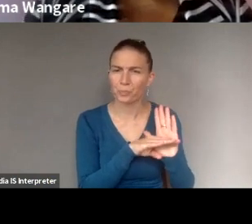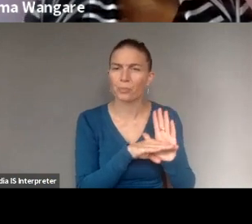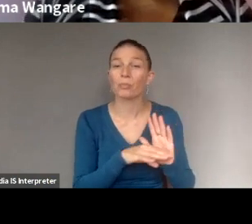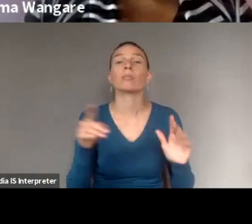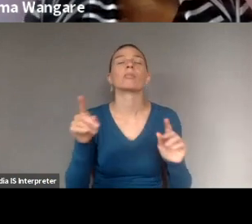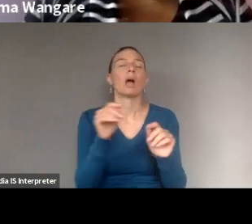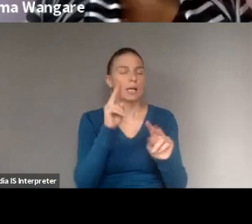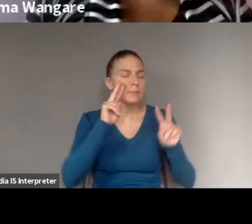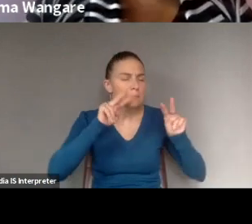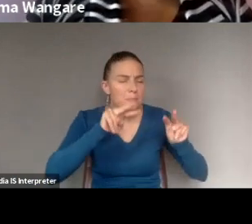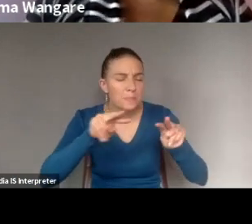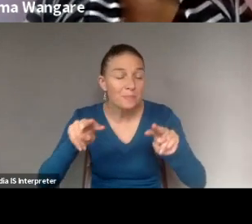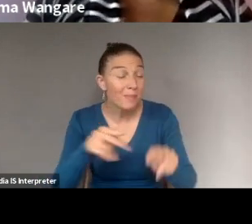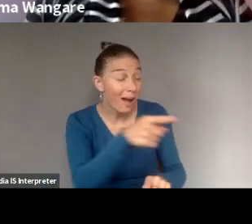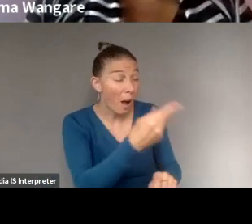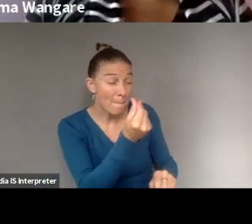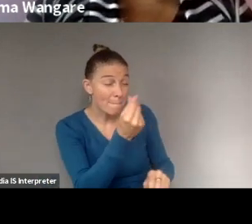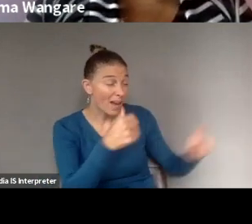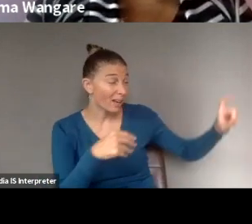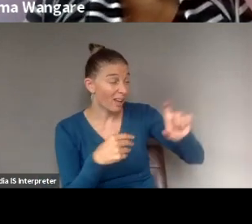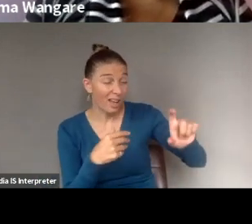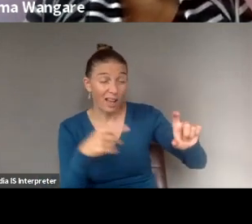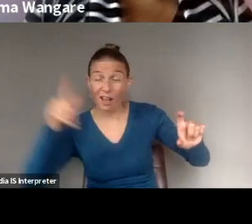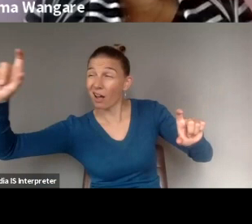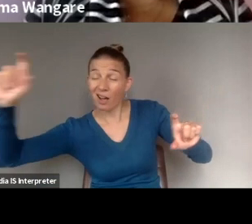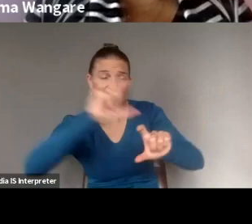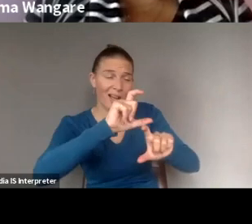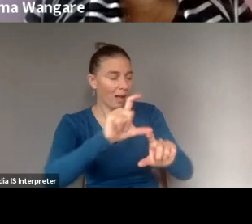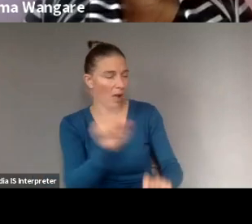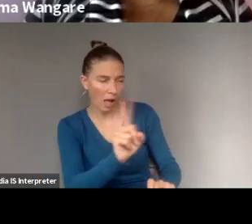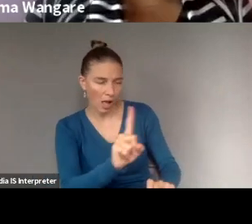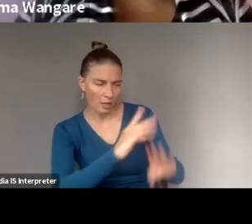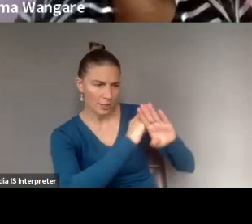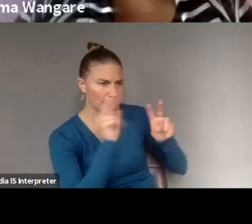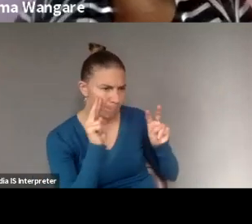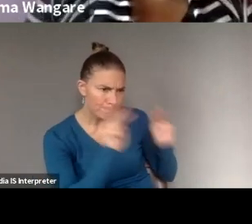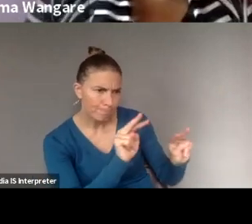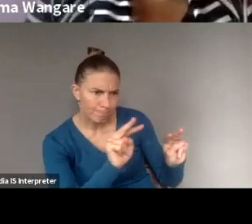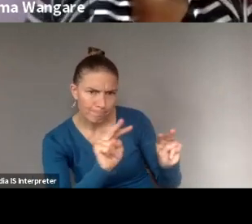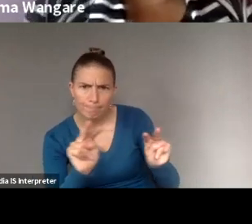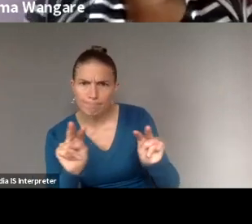So again, this was like really insisted by the government that they really have to validate whether a person